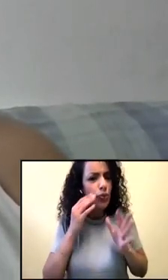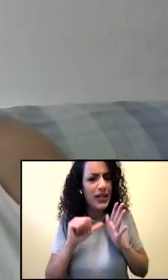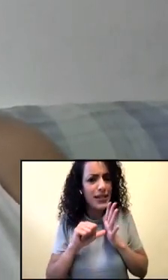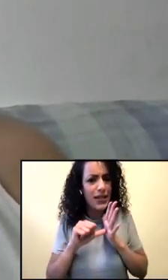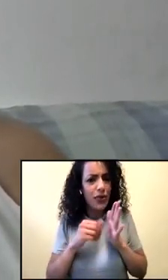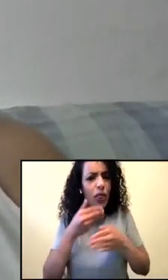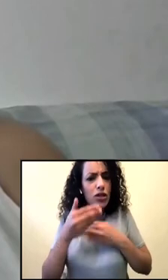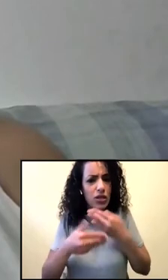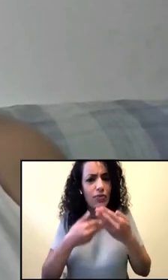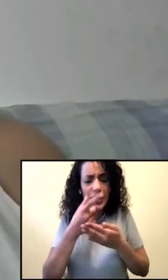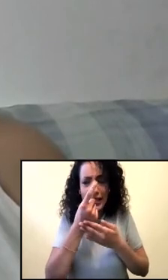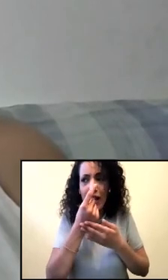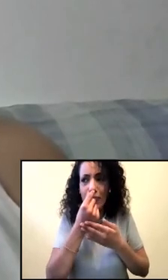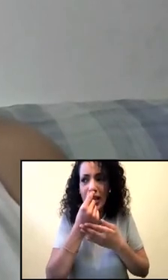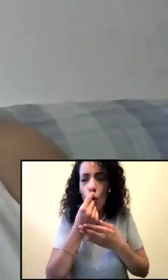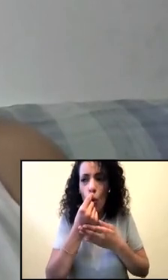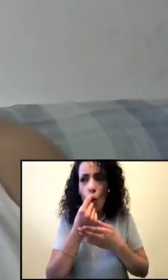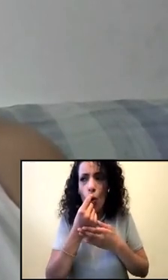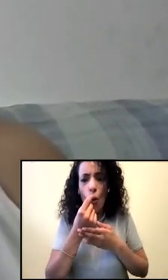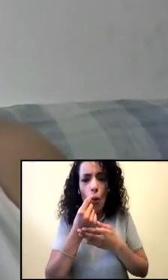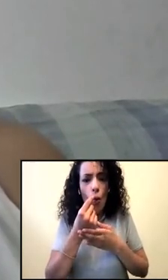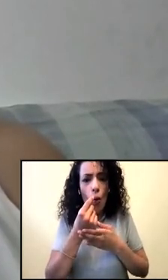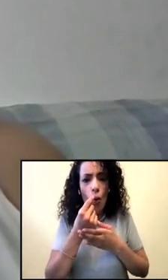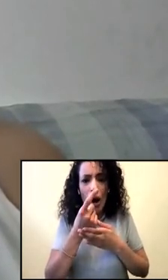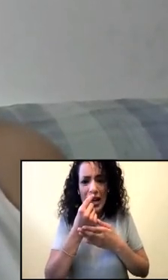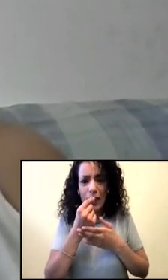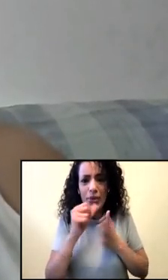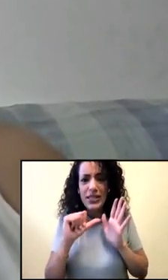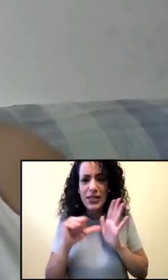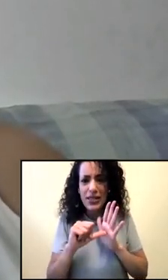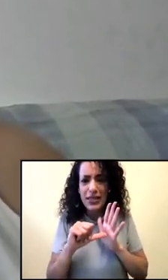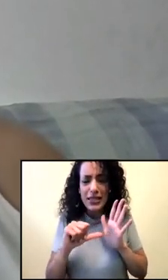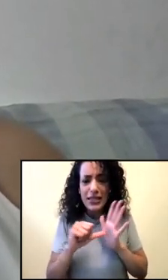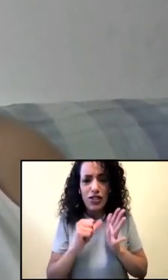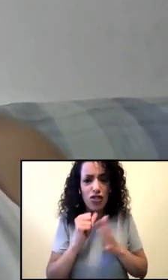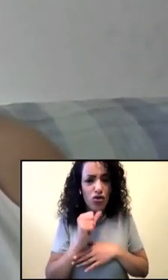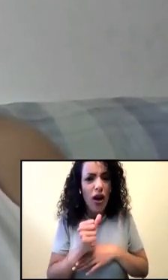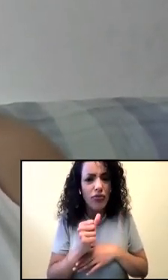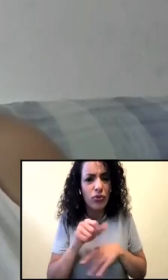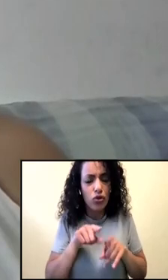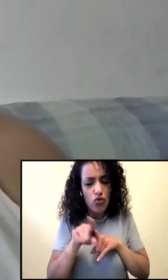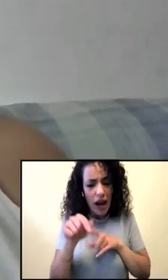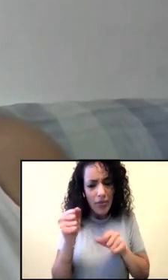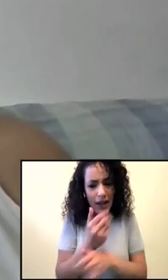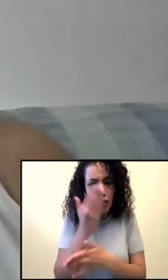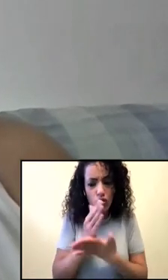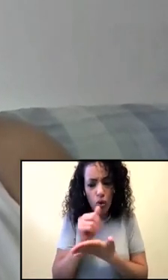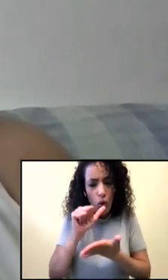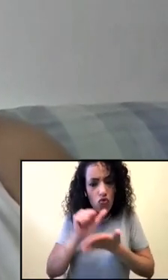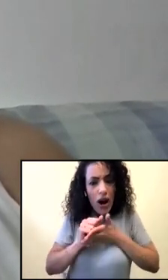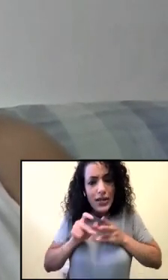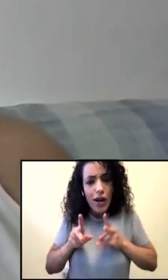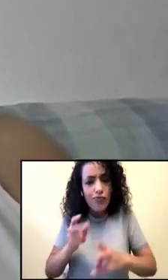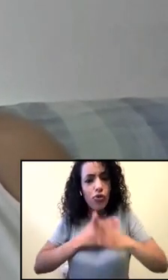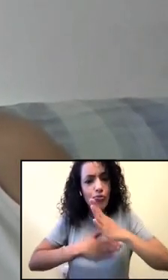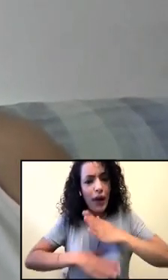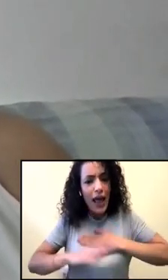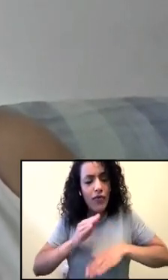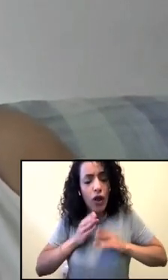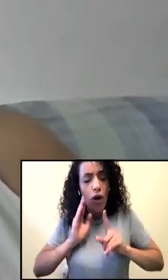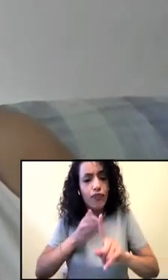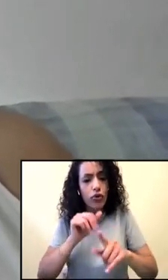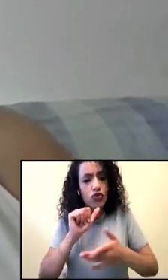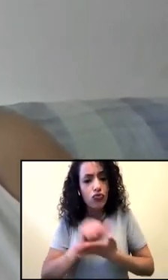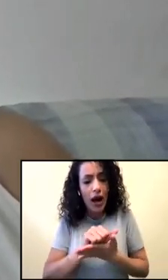it can be quite a tricky thing to navigate. But I think it's just so important to put it down there,